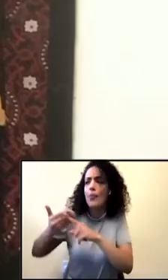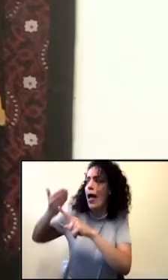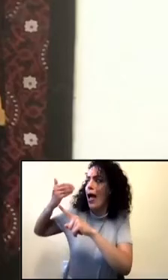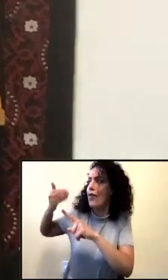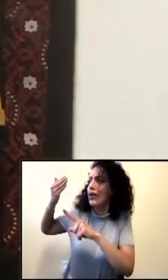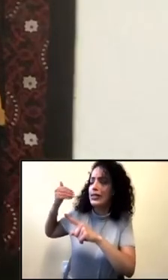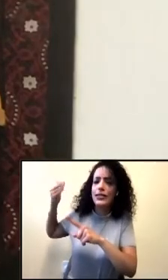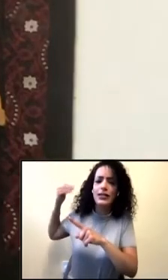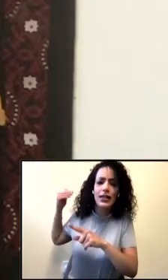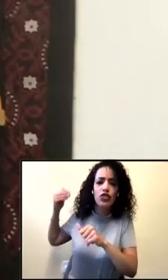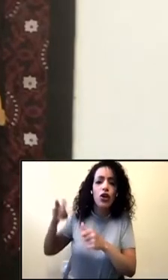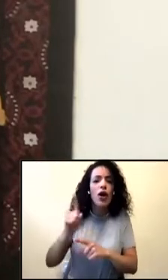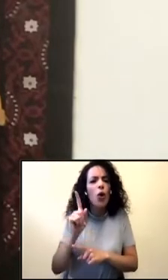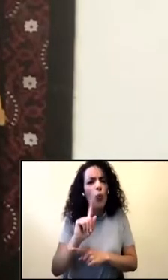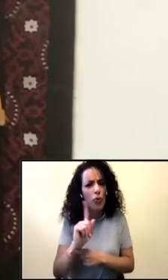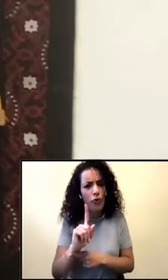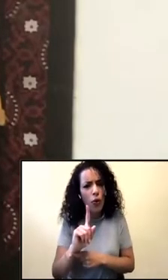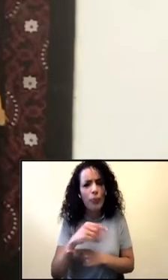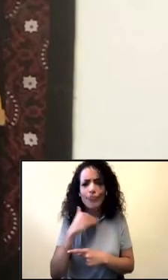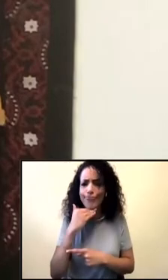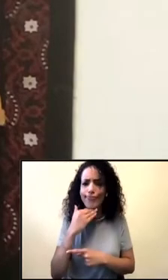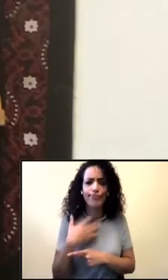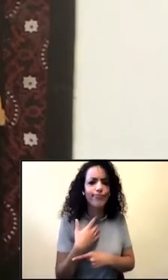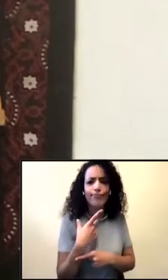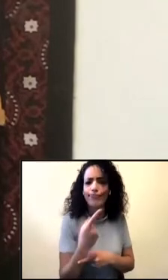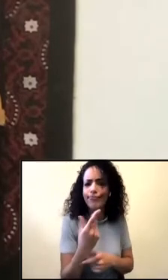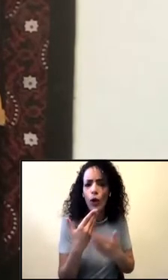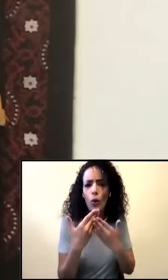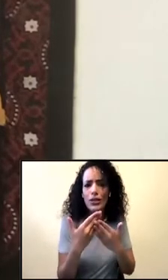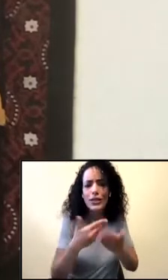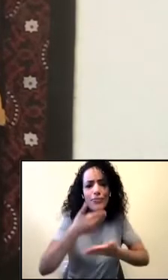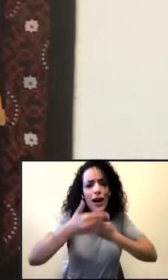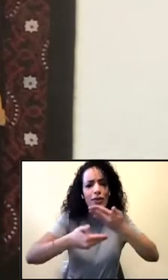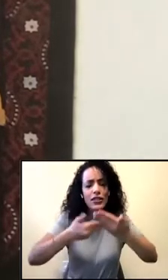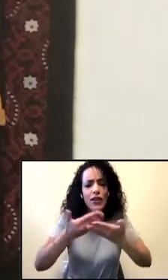the lack of representation of the Muslim narrative in archives, museums, and education in Britain.